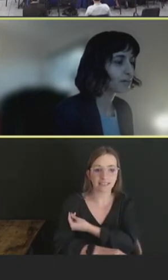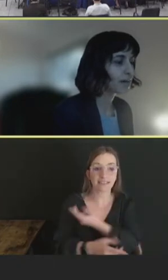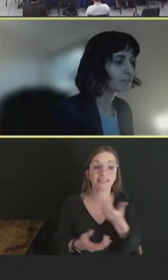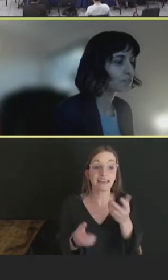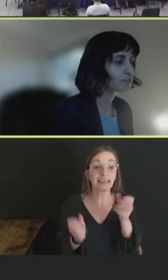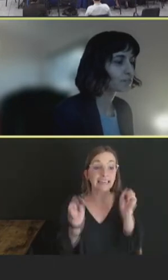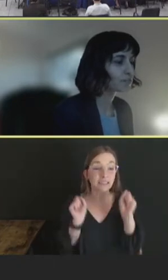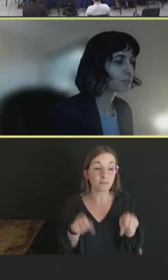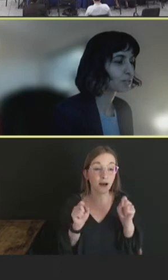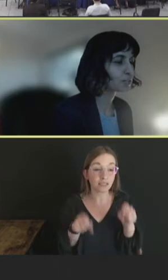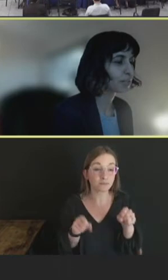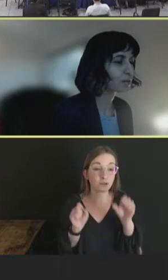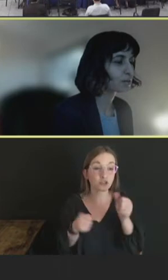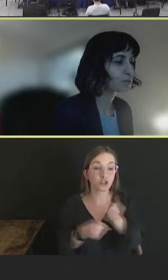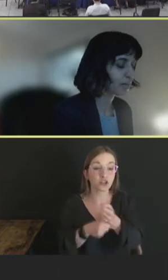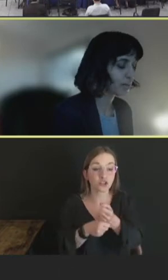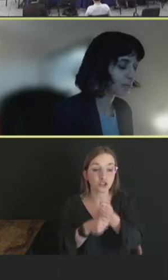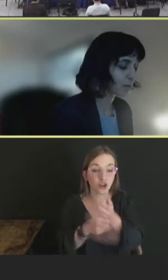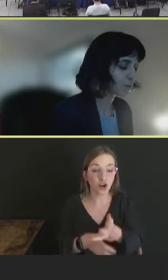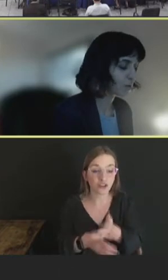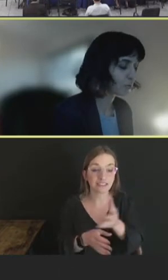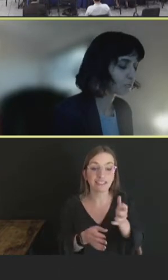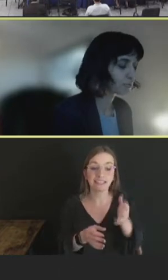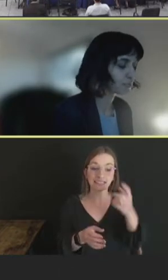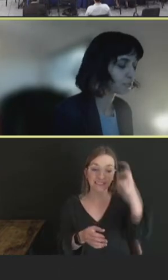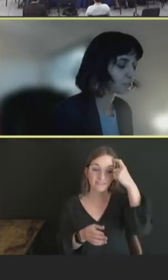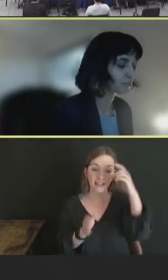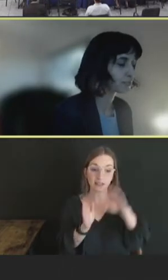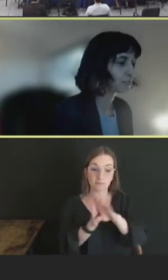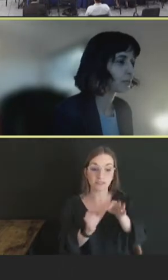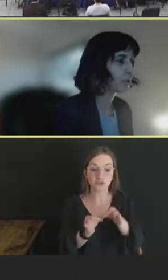adverse neurological outcomes, and autoimmune syndromes.